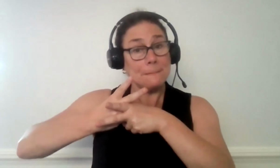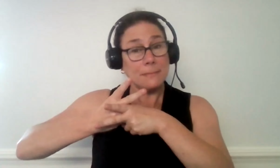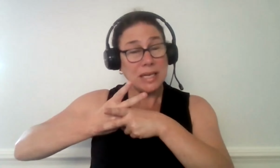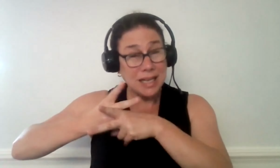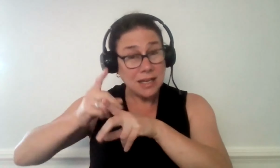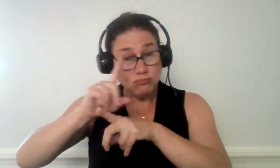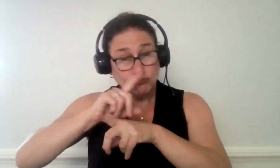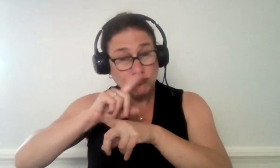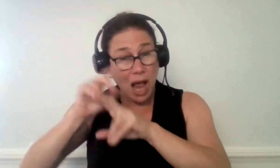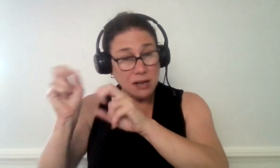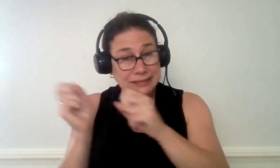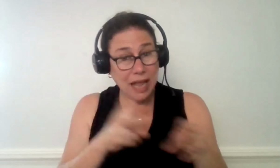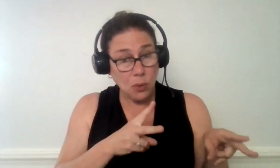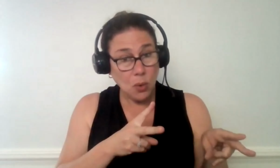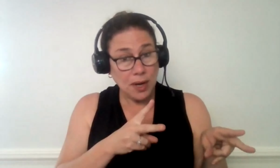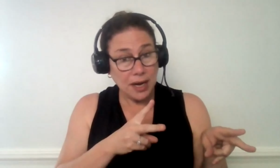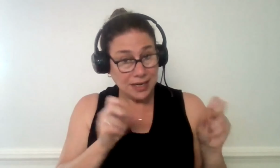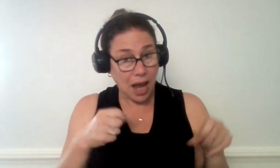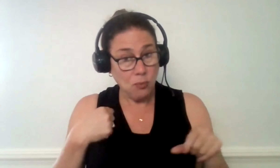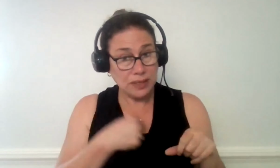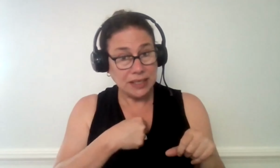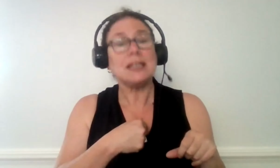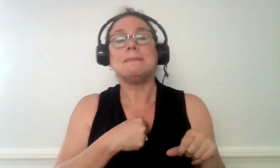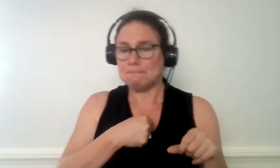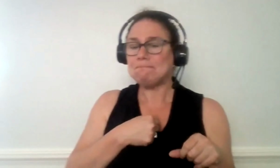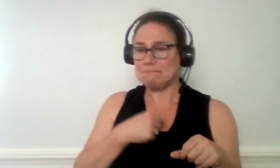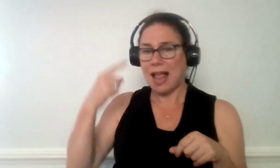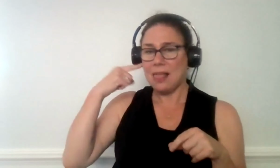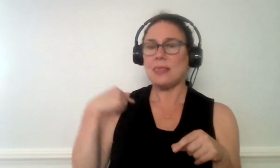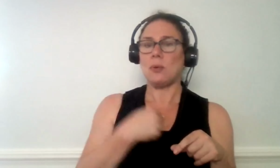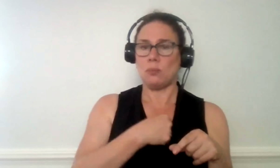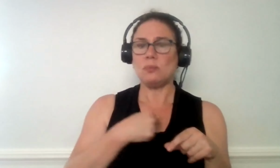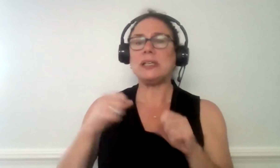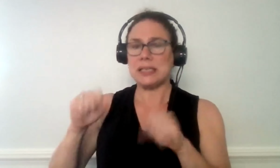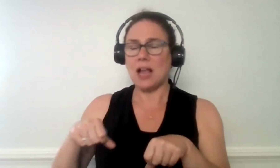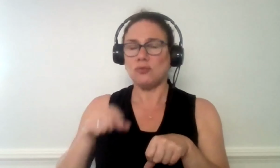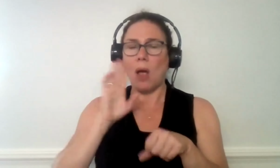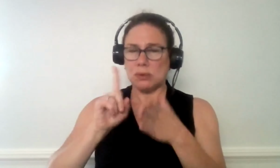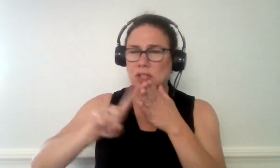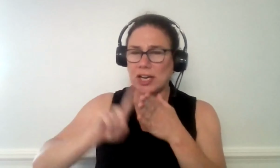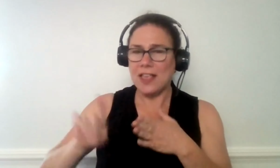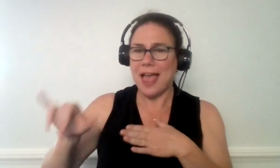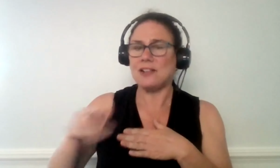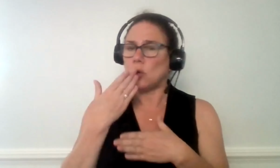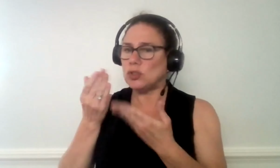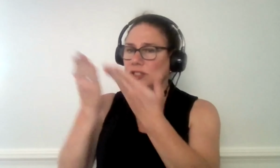Yvonne Tevis: Yes, I believe we can. So we'll look into that. Great suggestion. Rachael Hu: Fantastic. Thank you Andrea.